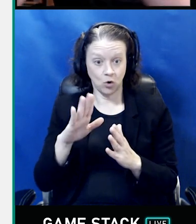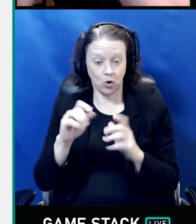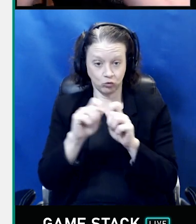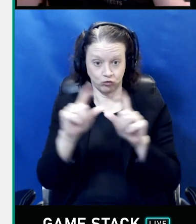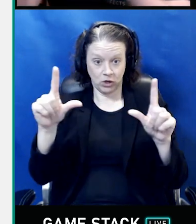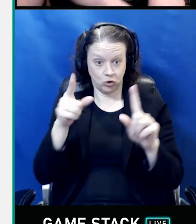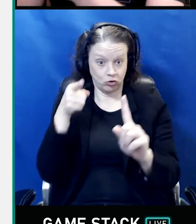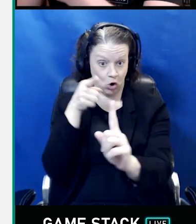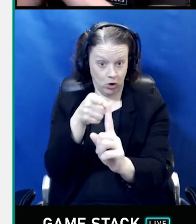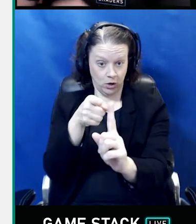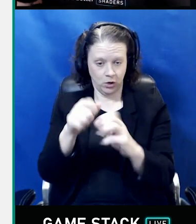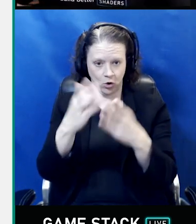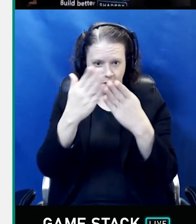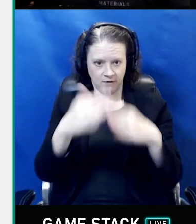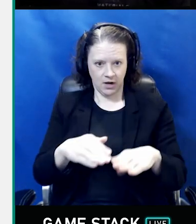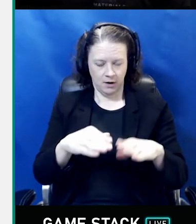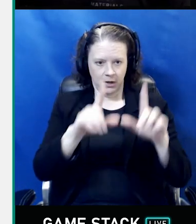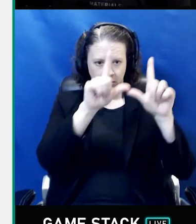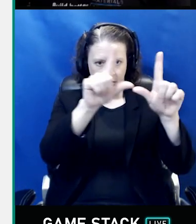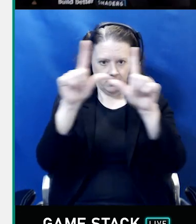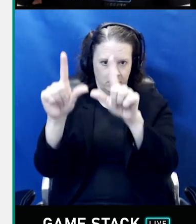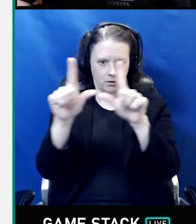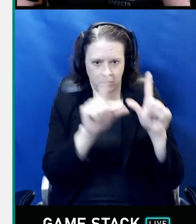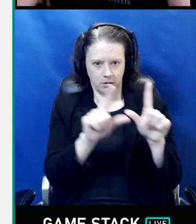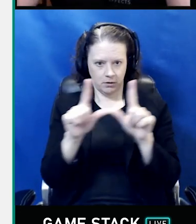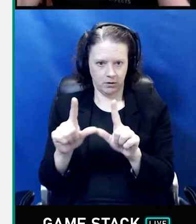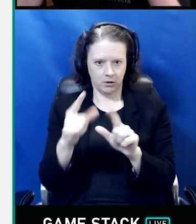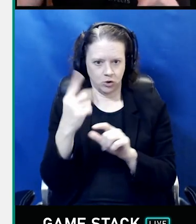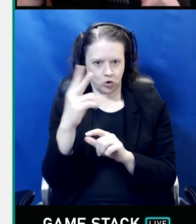it up and you've got each section being a 2x2 quad,